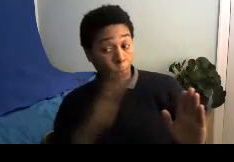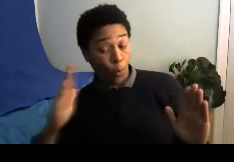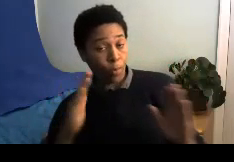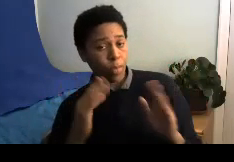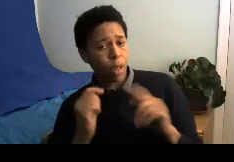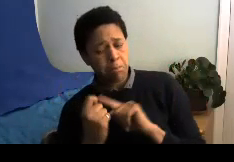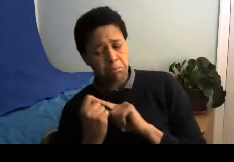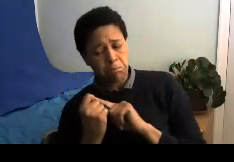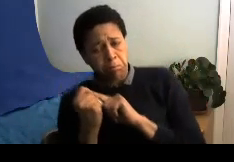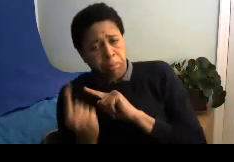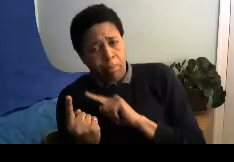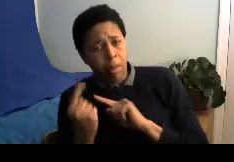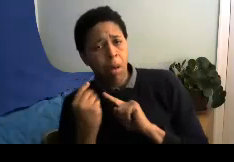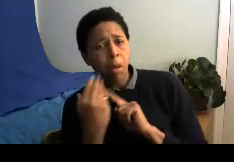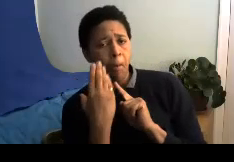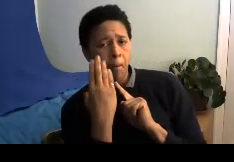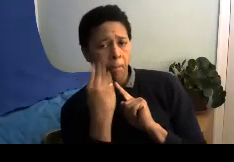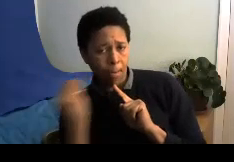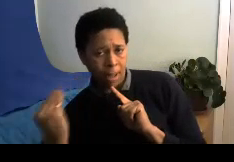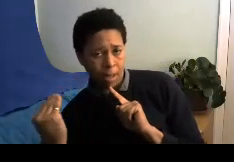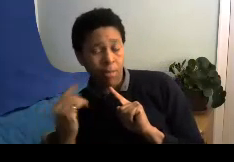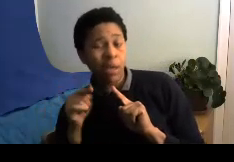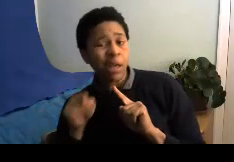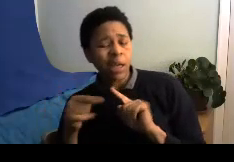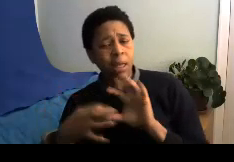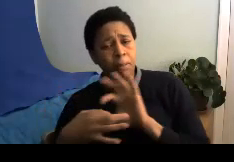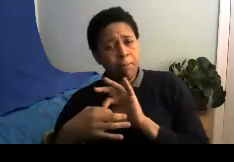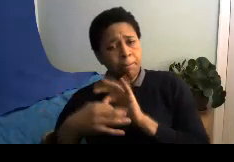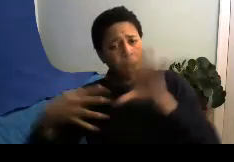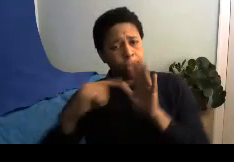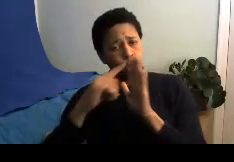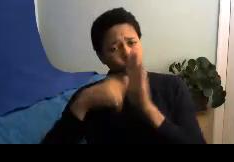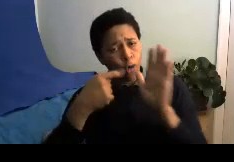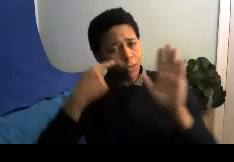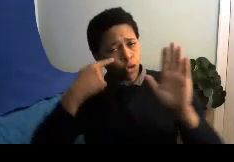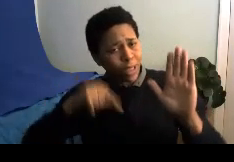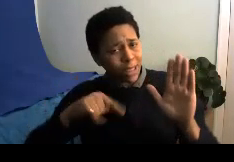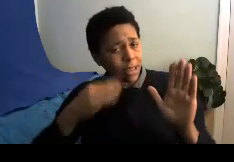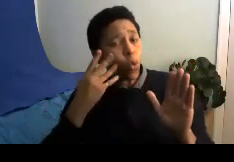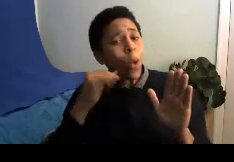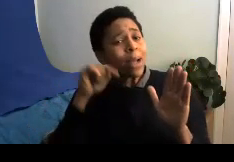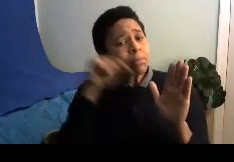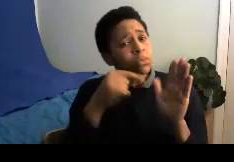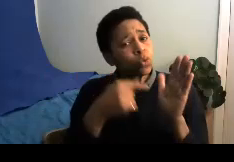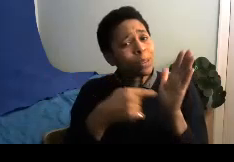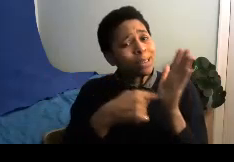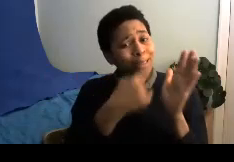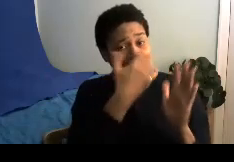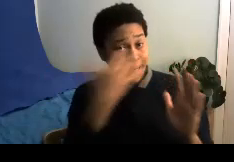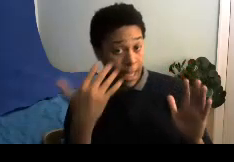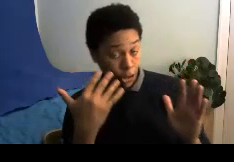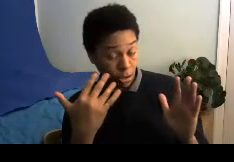from the Witnesses while still a teenager. In 2020, Dialogue